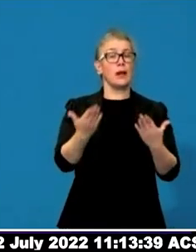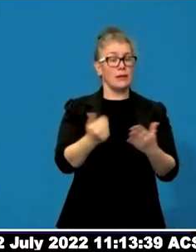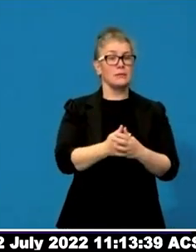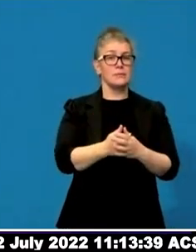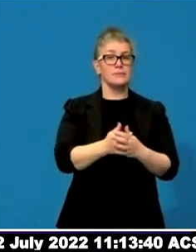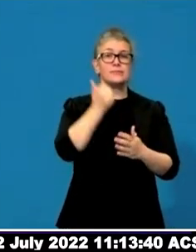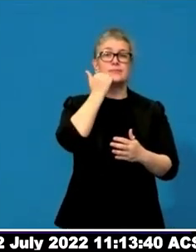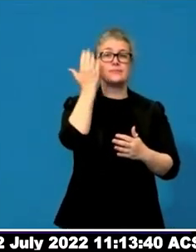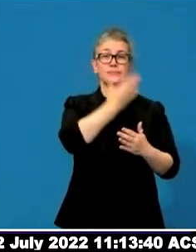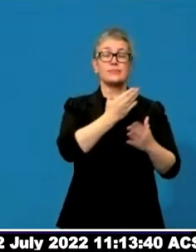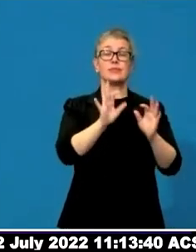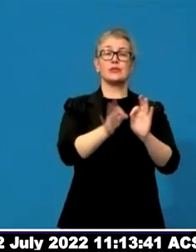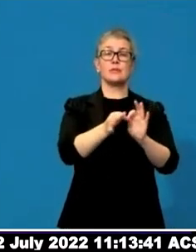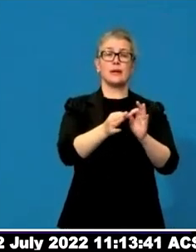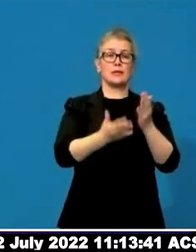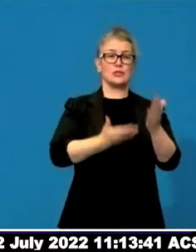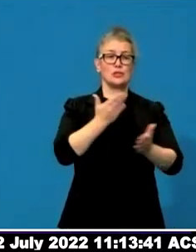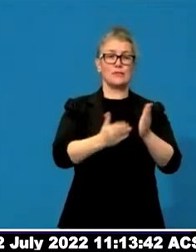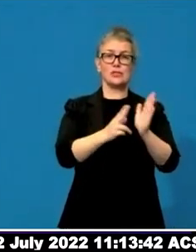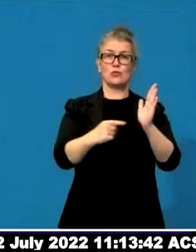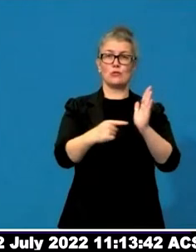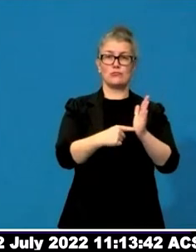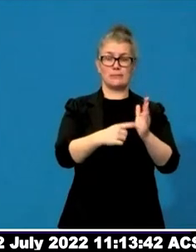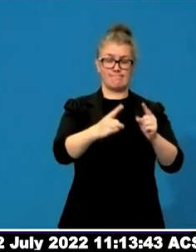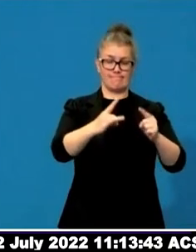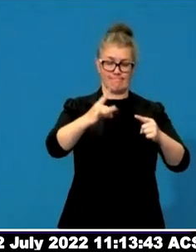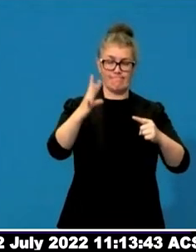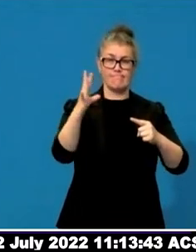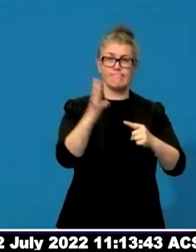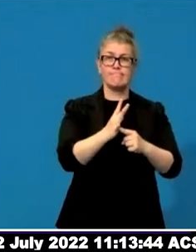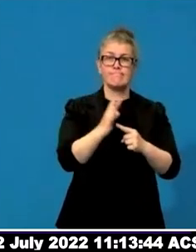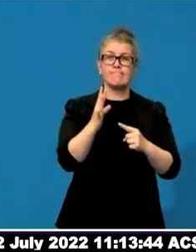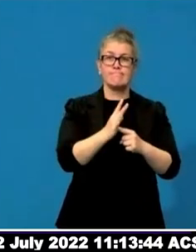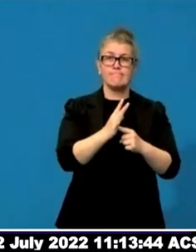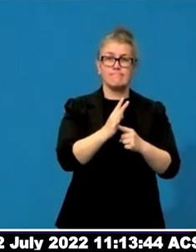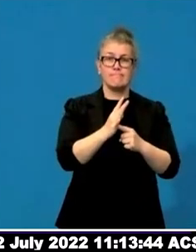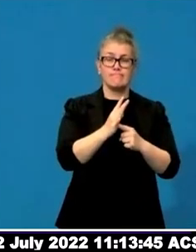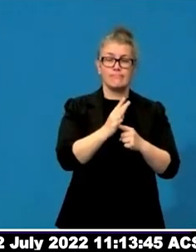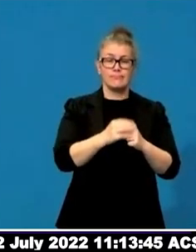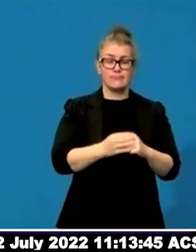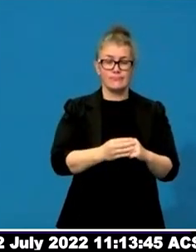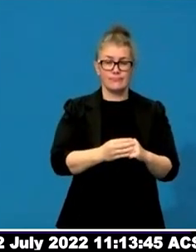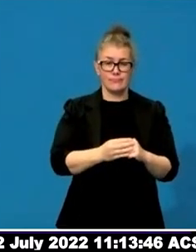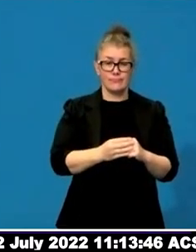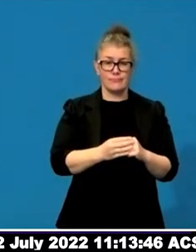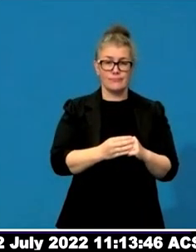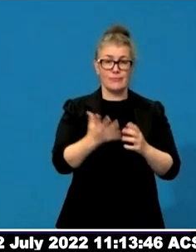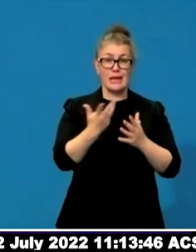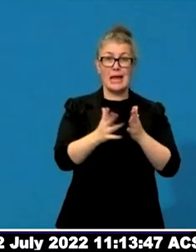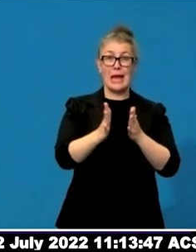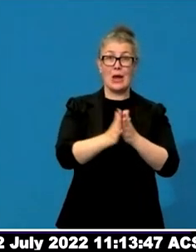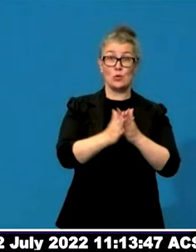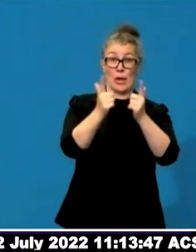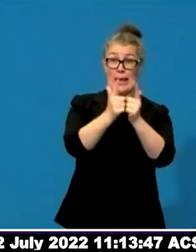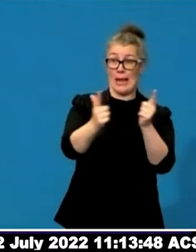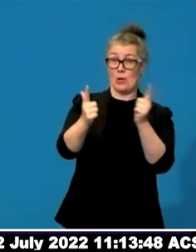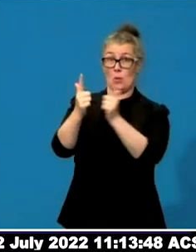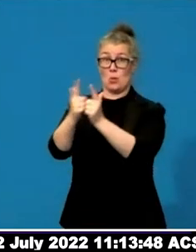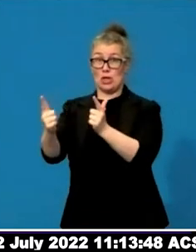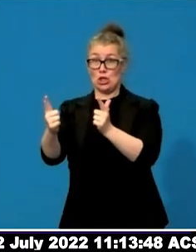in the Northern Territory is critical in terms of bridging that language barrier.